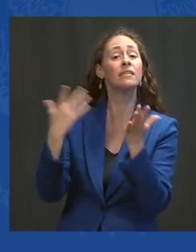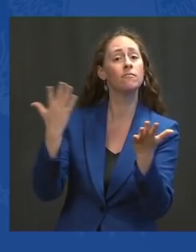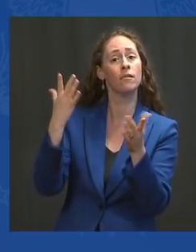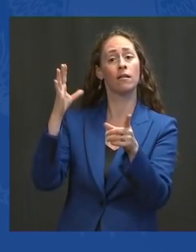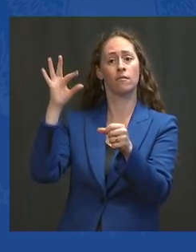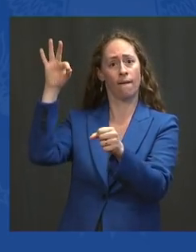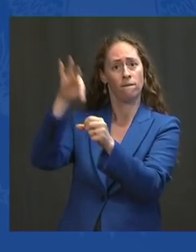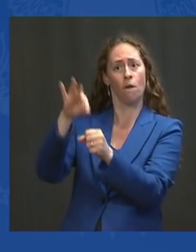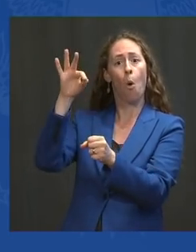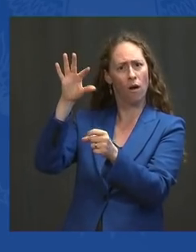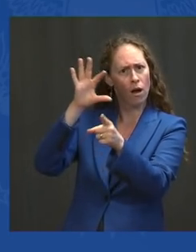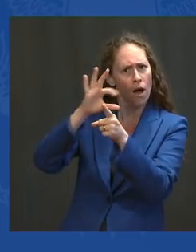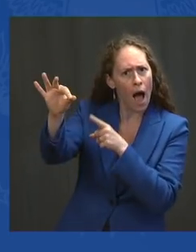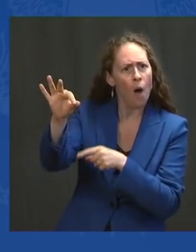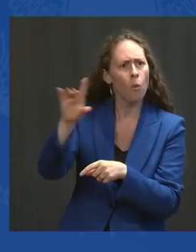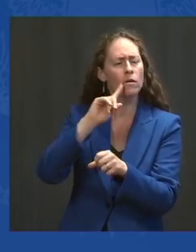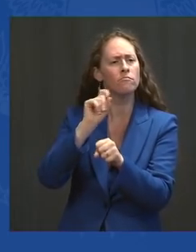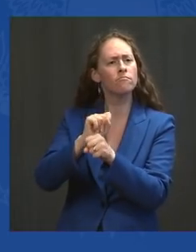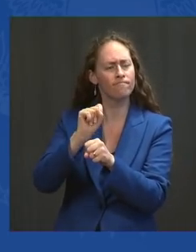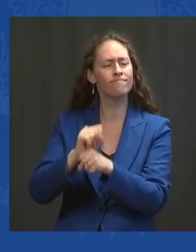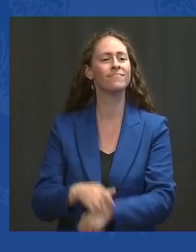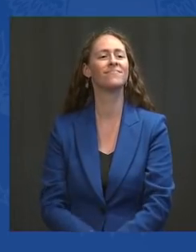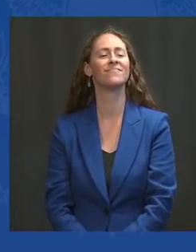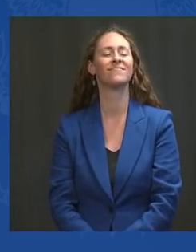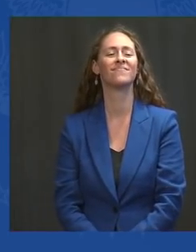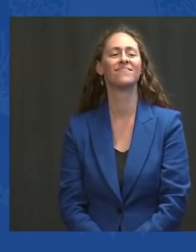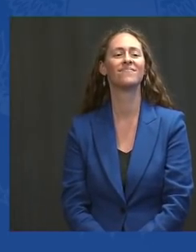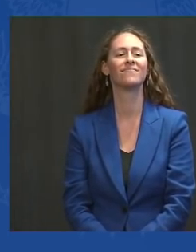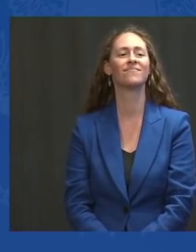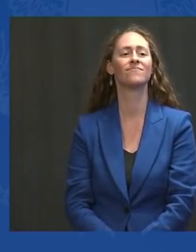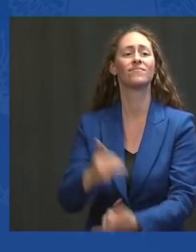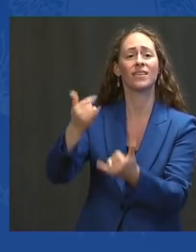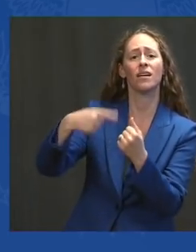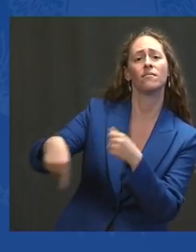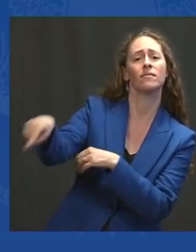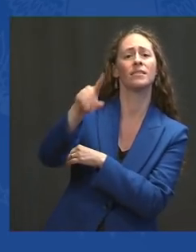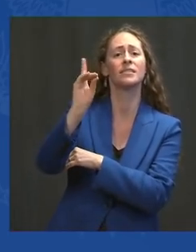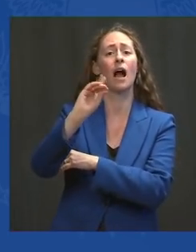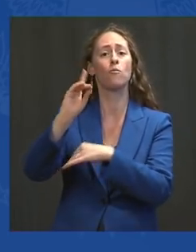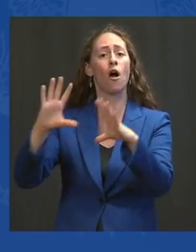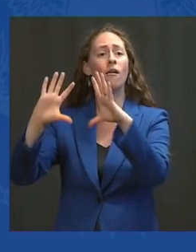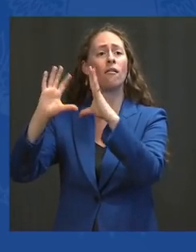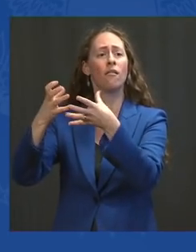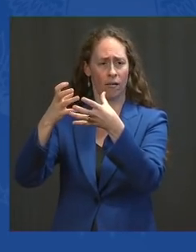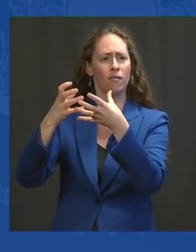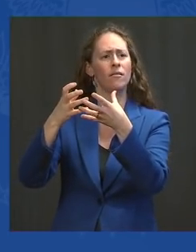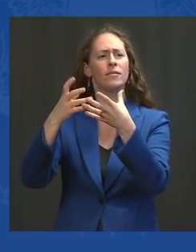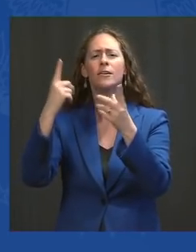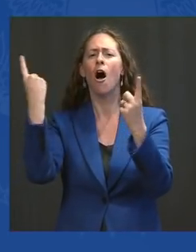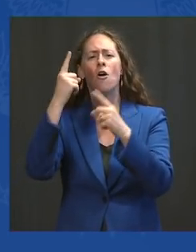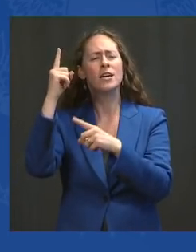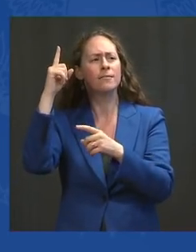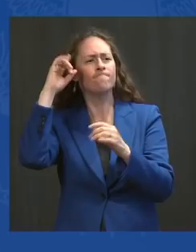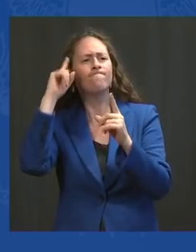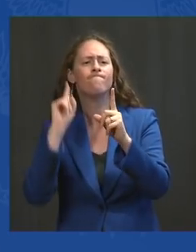The democratic threshold is liberty. With it, anything is possible. Without it, nothing -- nothing.